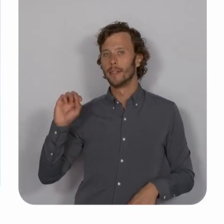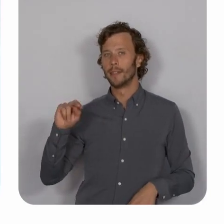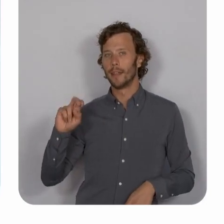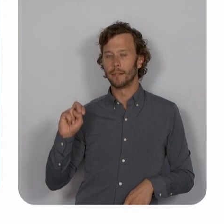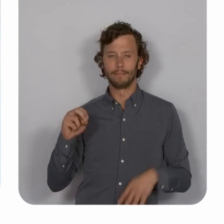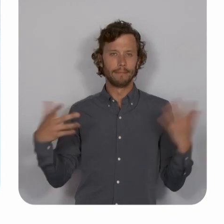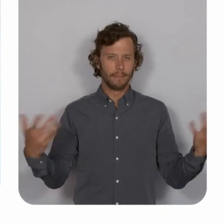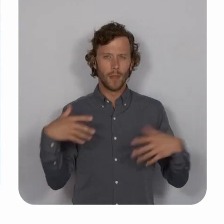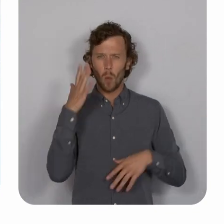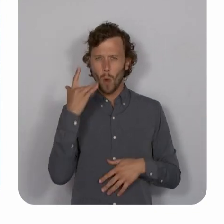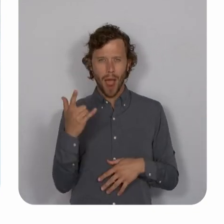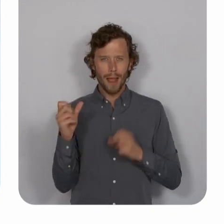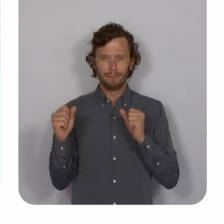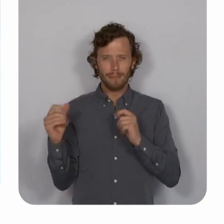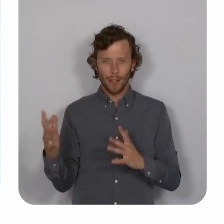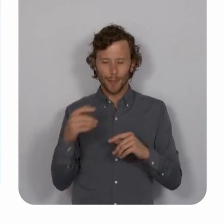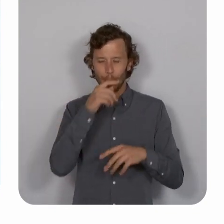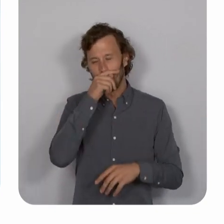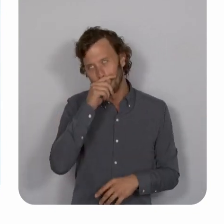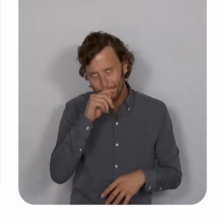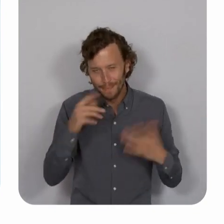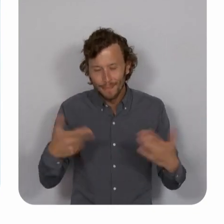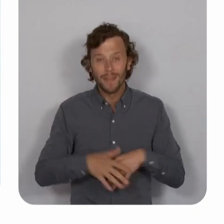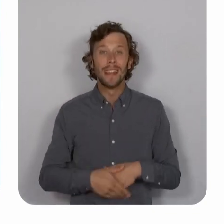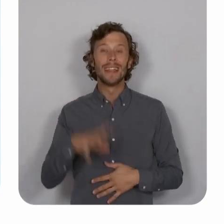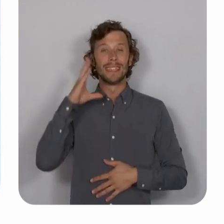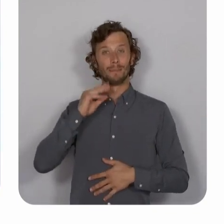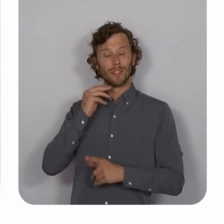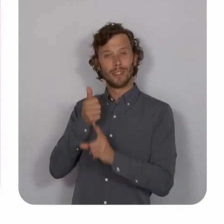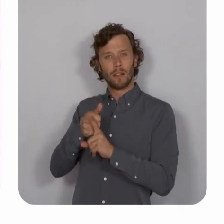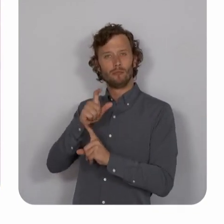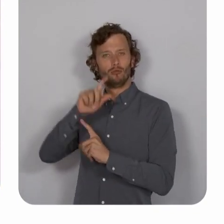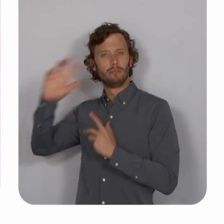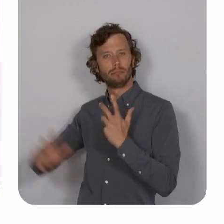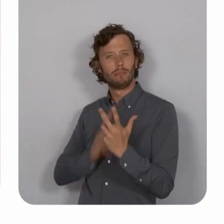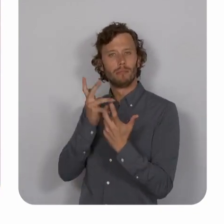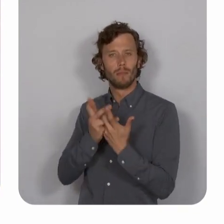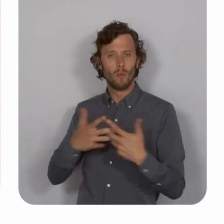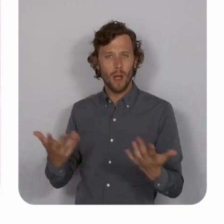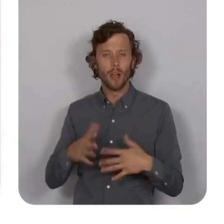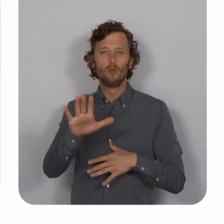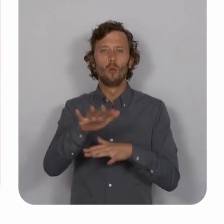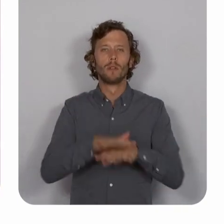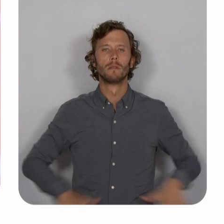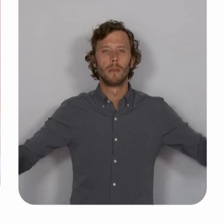the experience adapts to your space. Scene API on Meta Quest 3